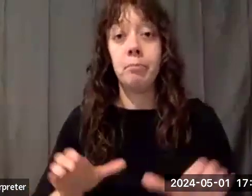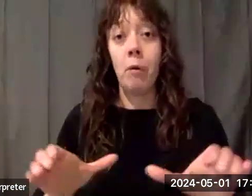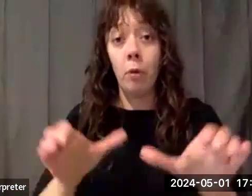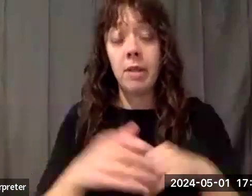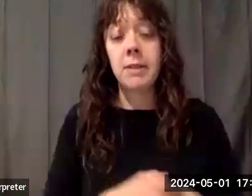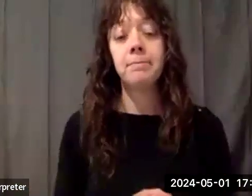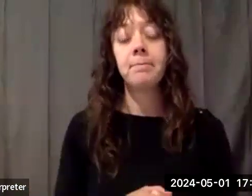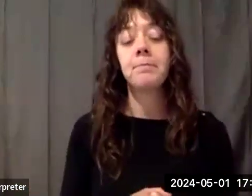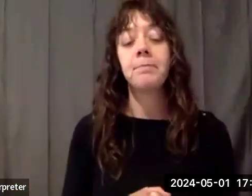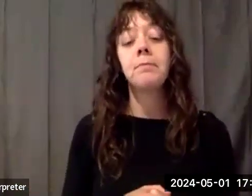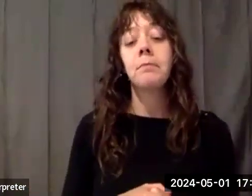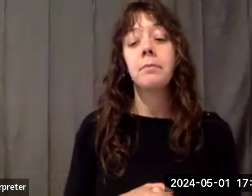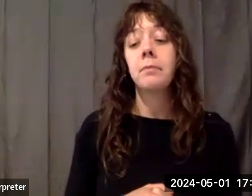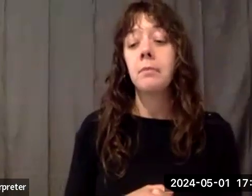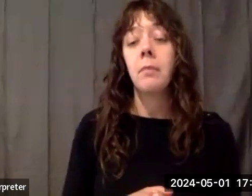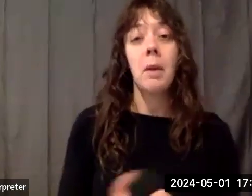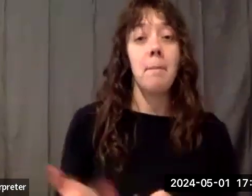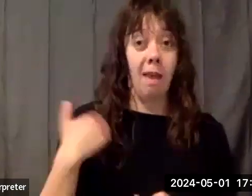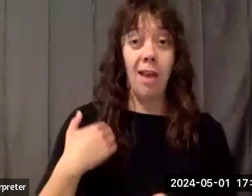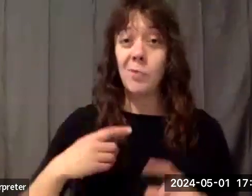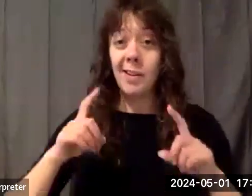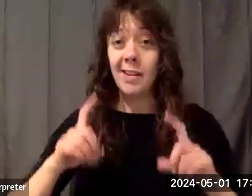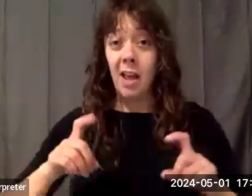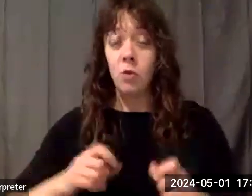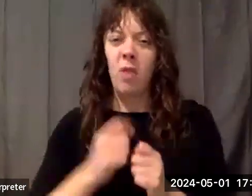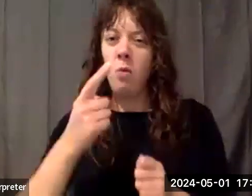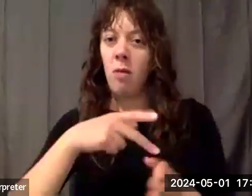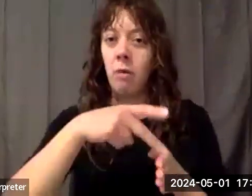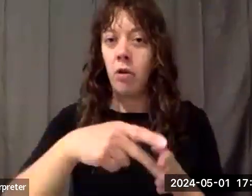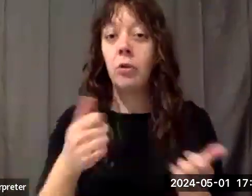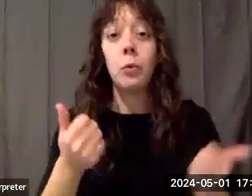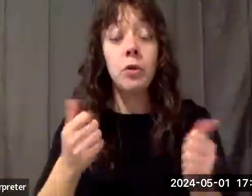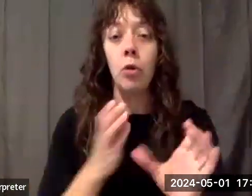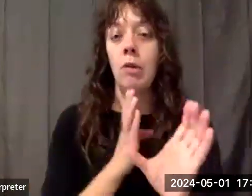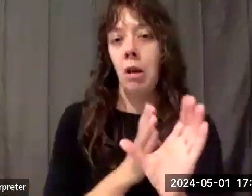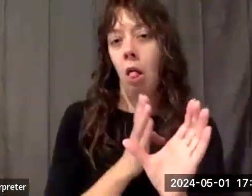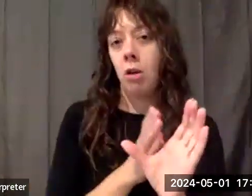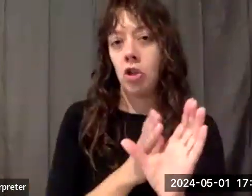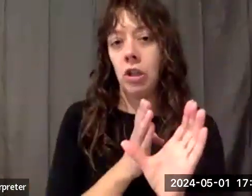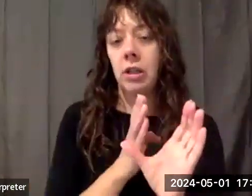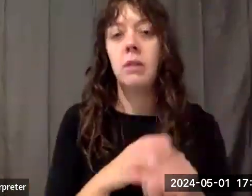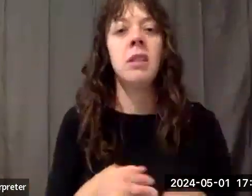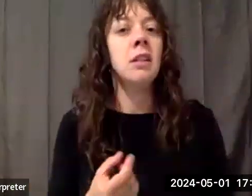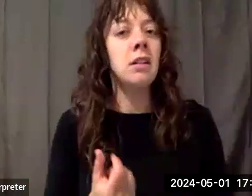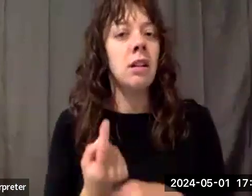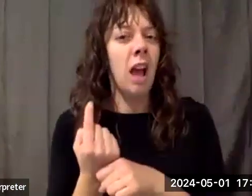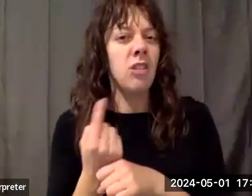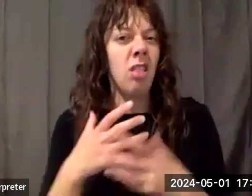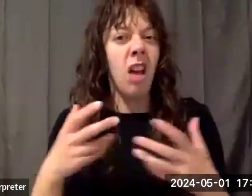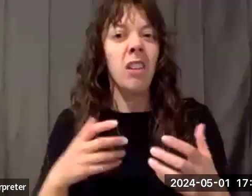The first profession we looked at was psychology Last year we had a lot of challenges around the psychology program and a lot of complaints about our timelines.